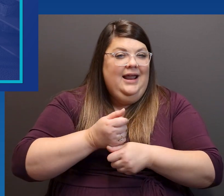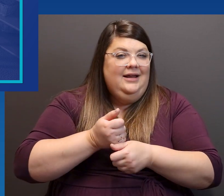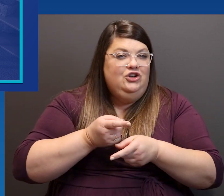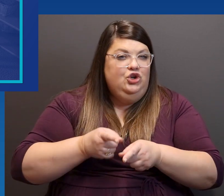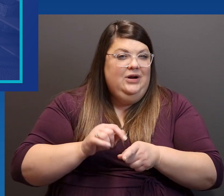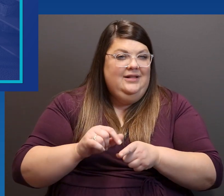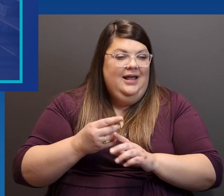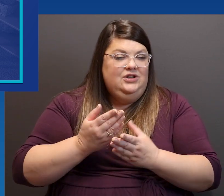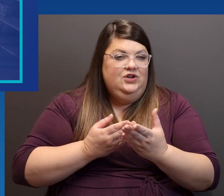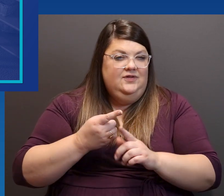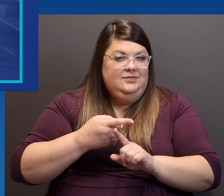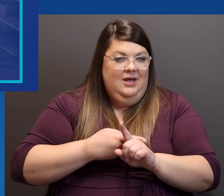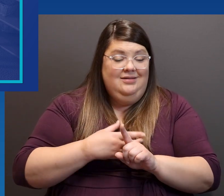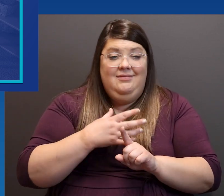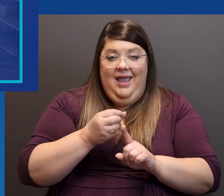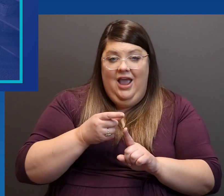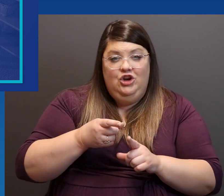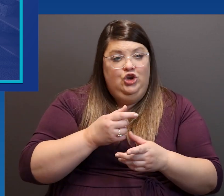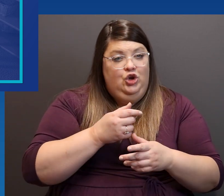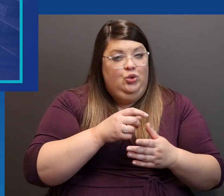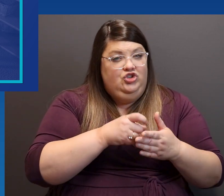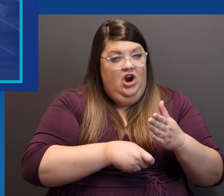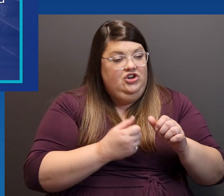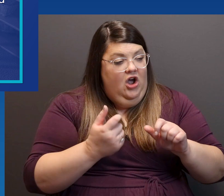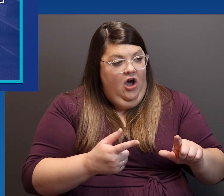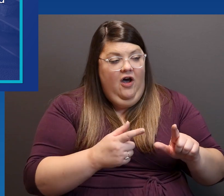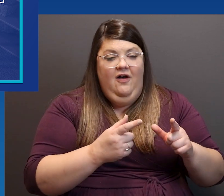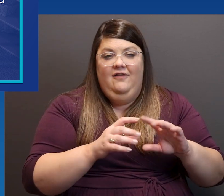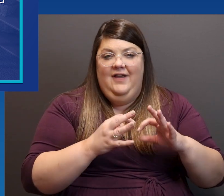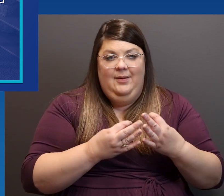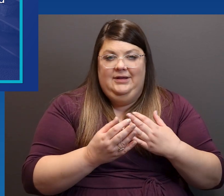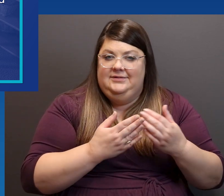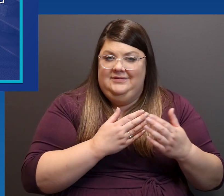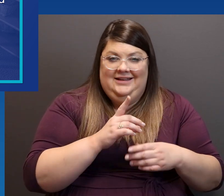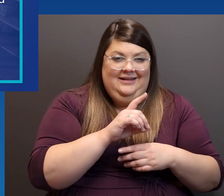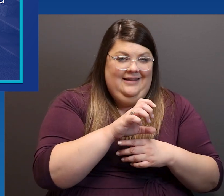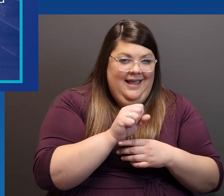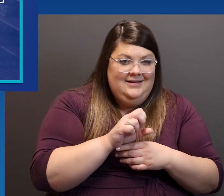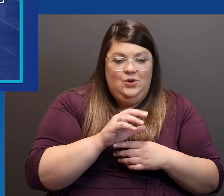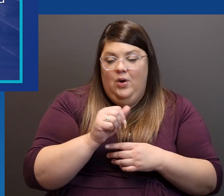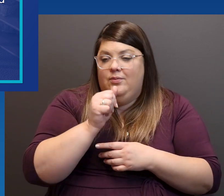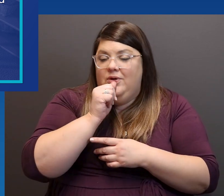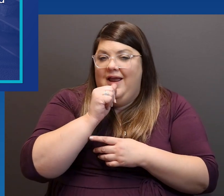and you charge all families both DES clients and private paying families